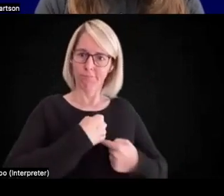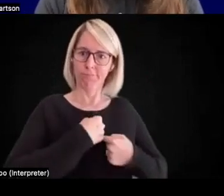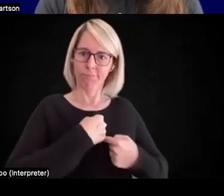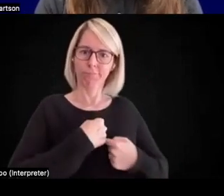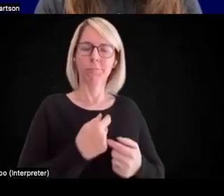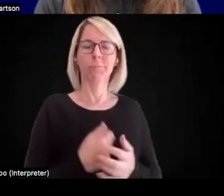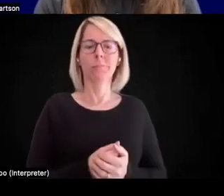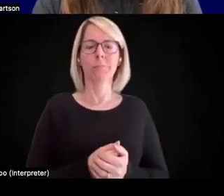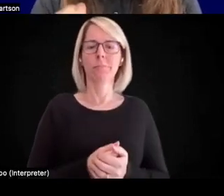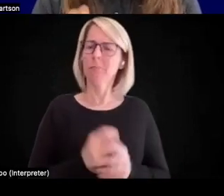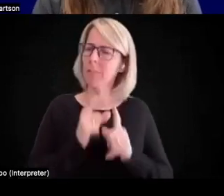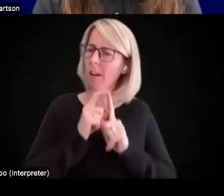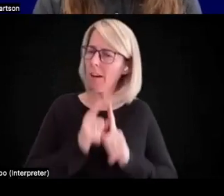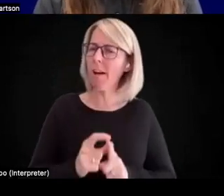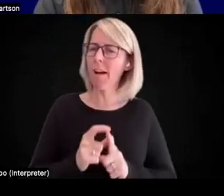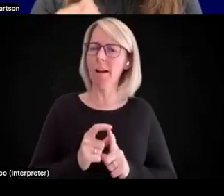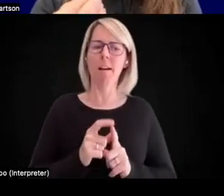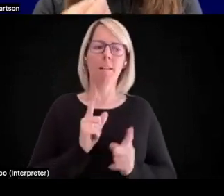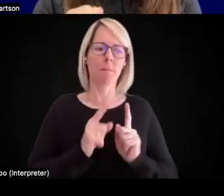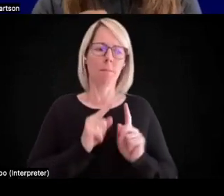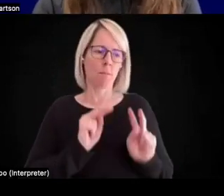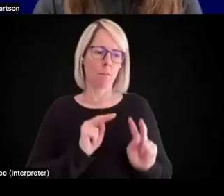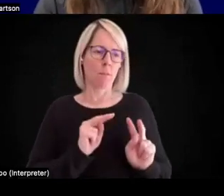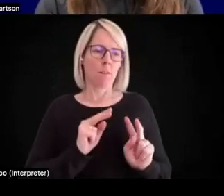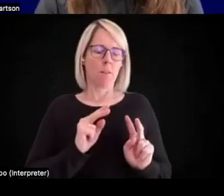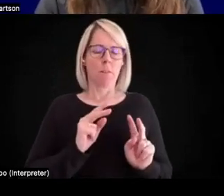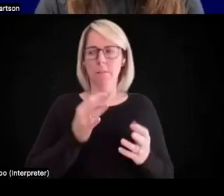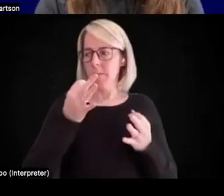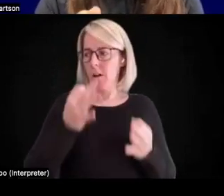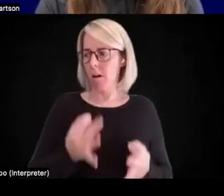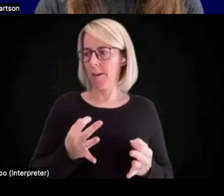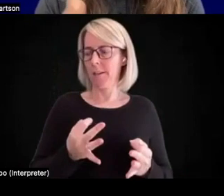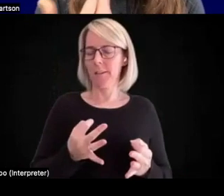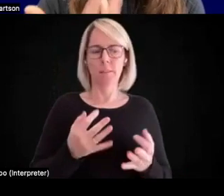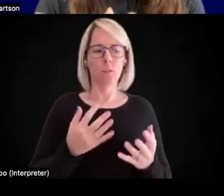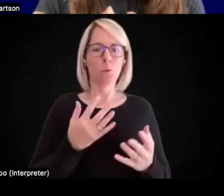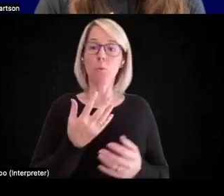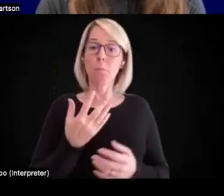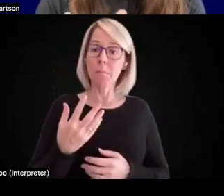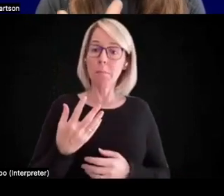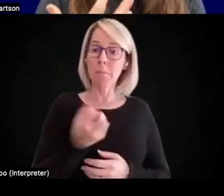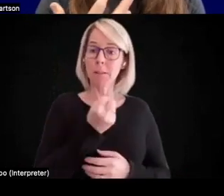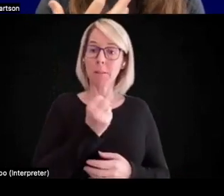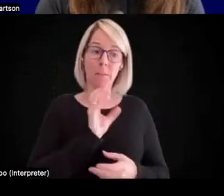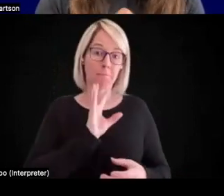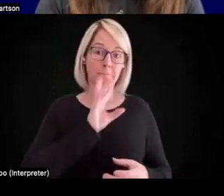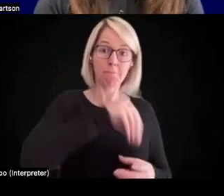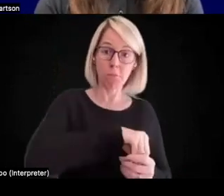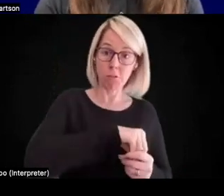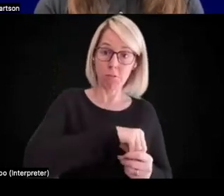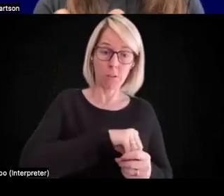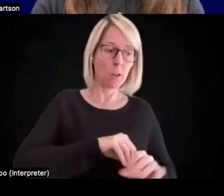those decisions. Sometimes you have to be in the interaction and actually tactilely feeling